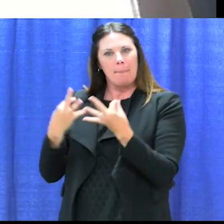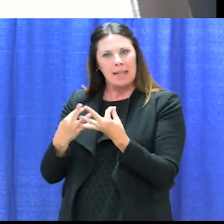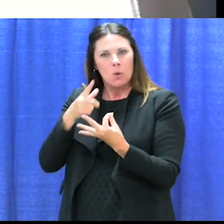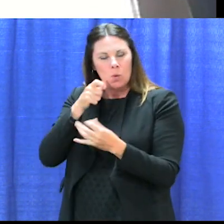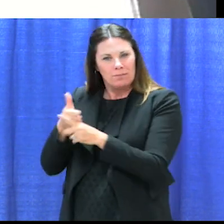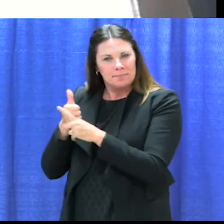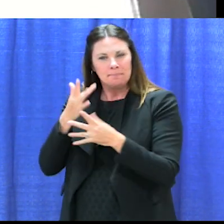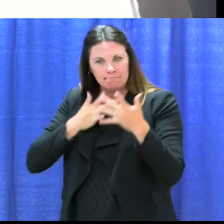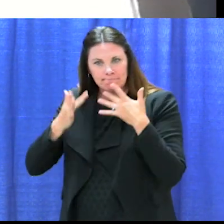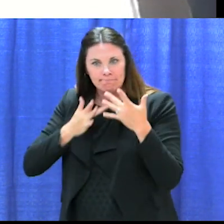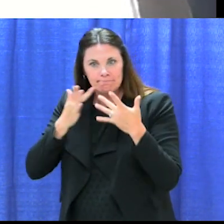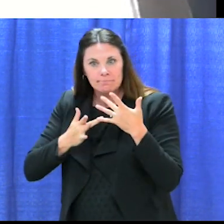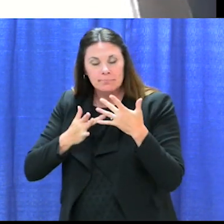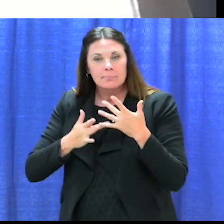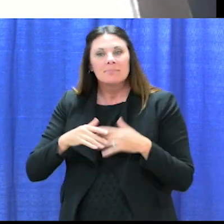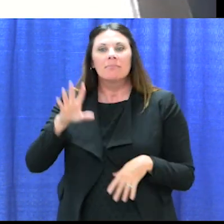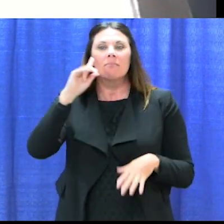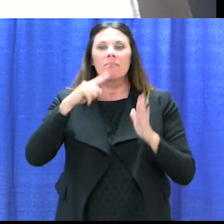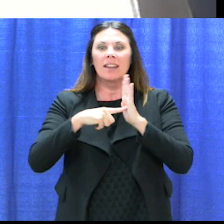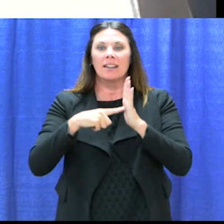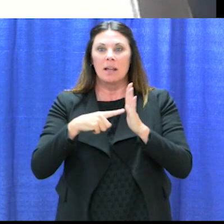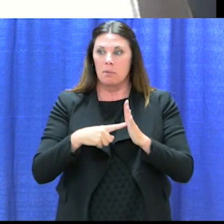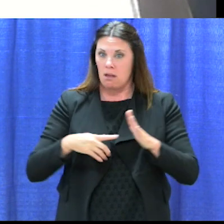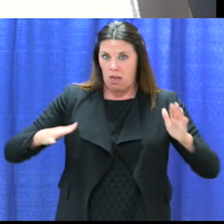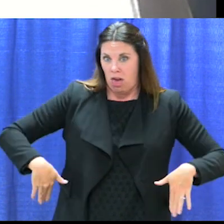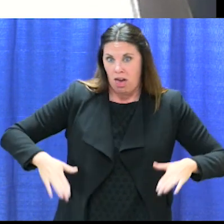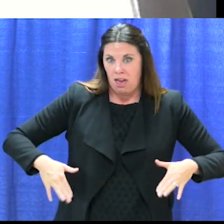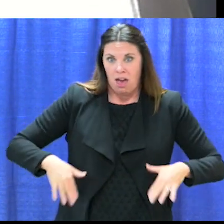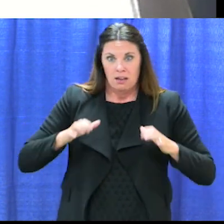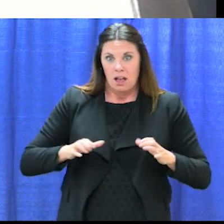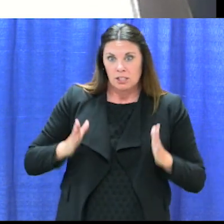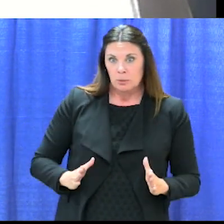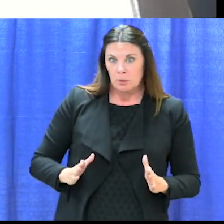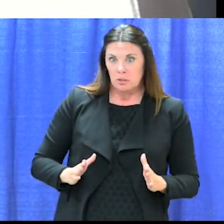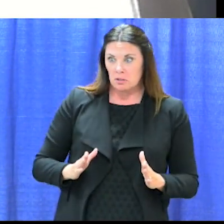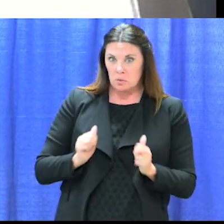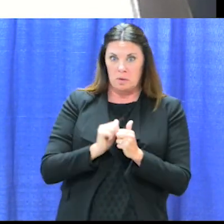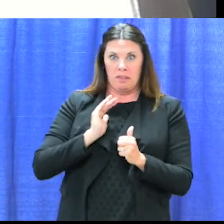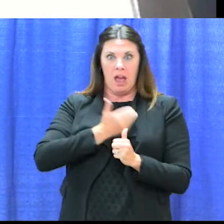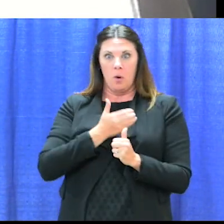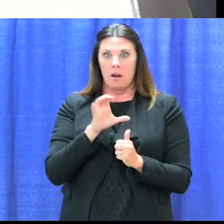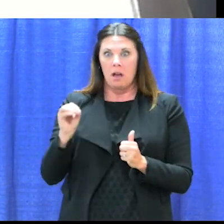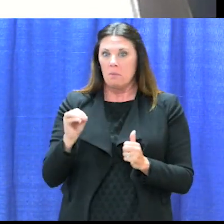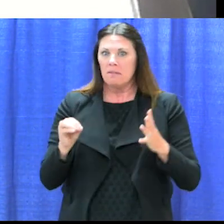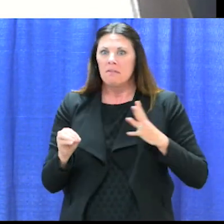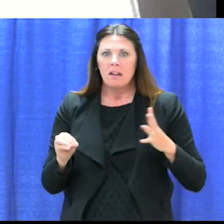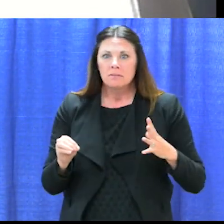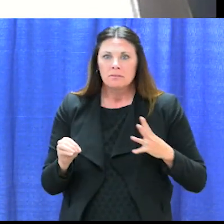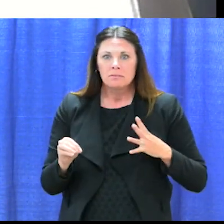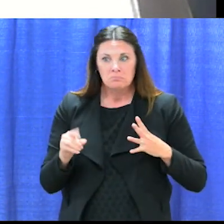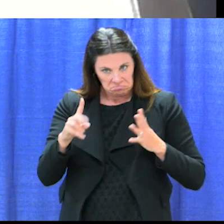So anyone who is not currently a spectrum customer can sign up for 60 days of internet